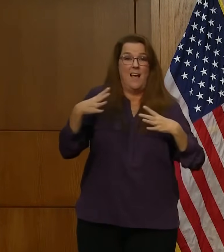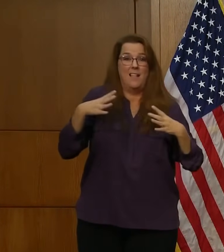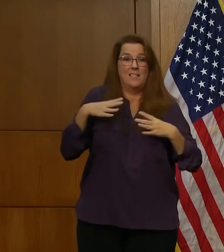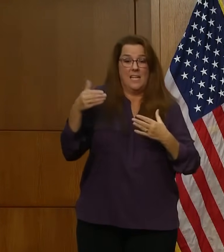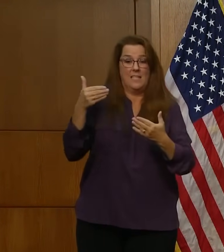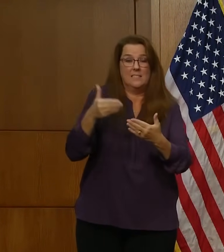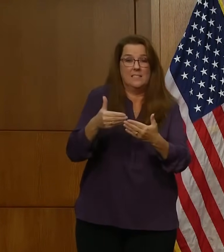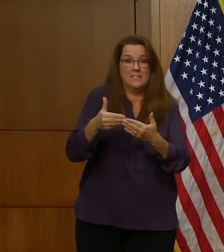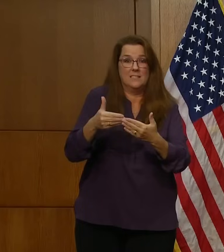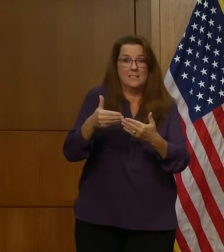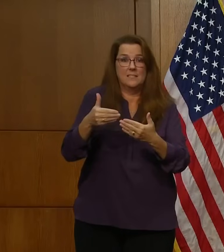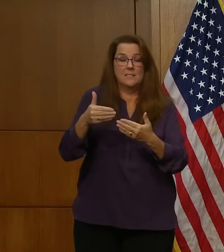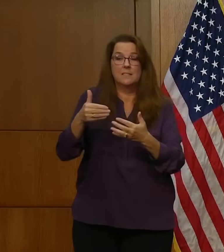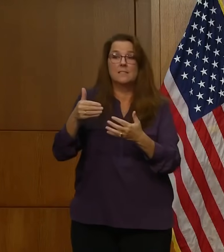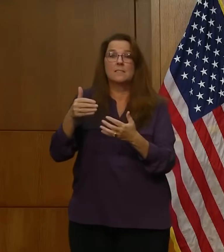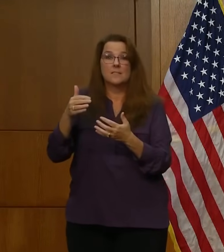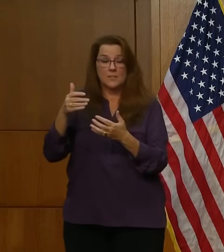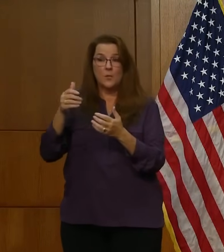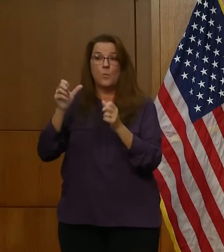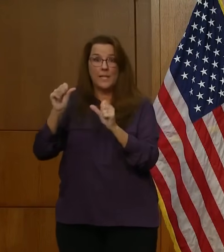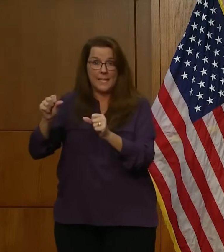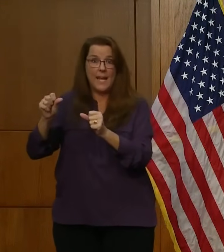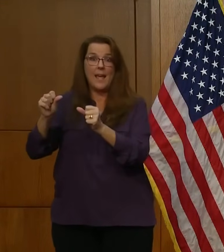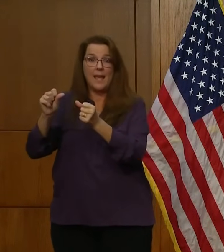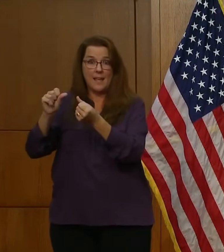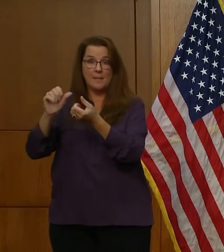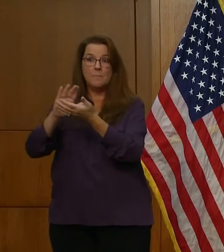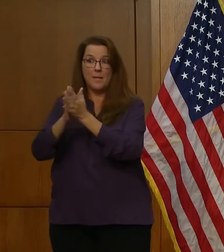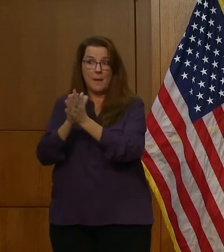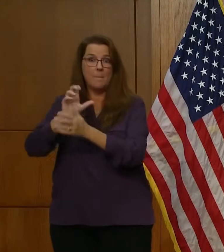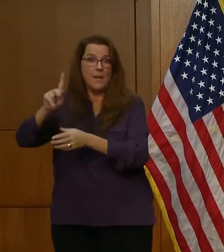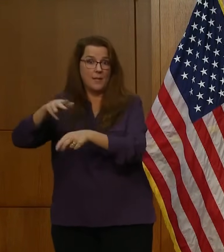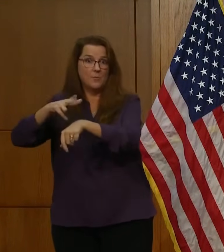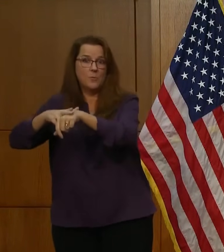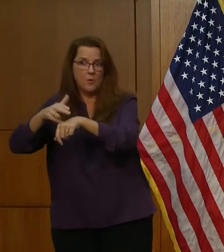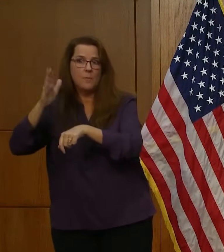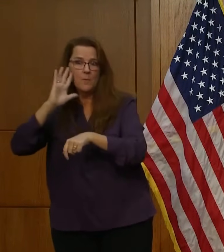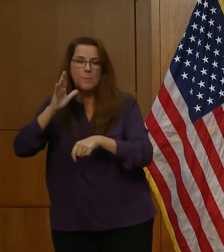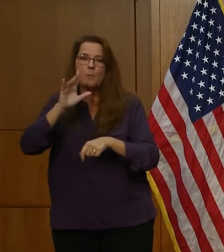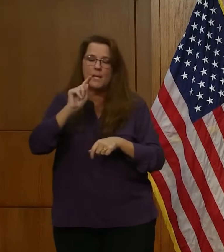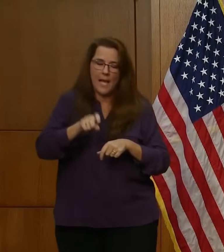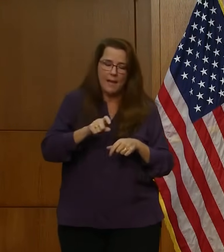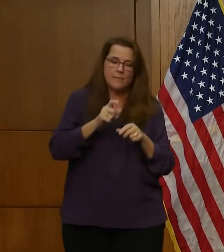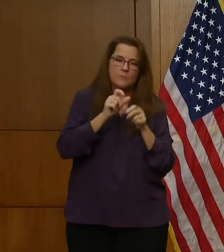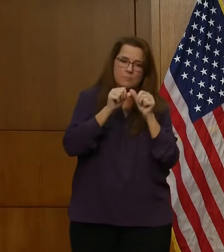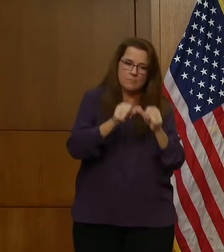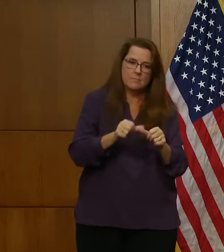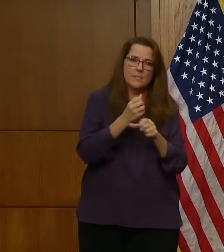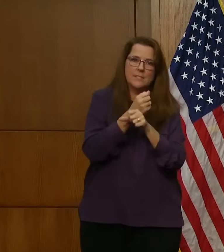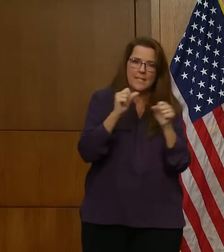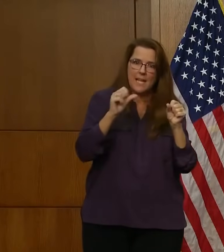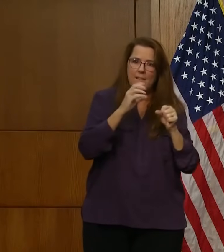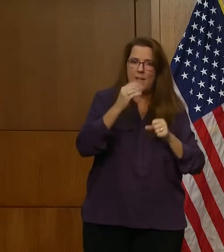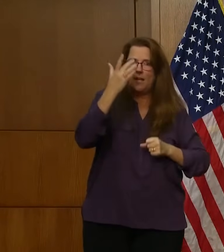ESPECIALLY WITH THE HOLIDAYS COMING UP. WE CAN GET THERE. BUT ALL WE HAVE TO KEEP BEING